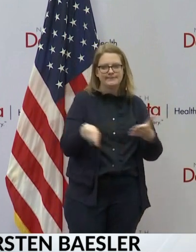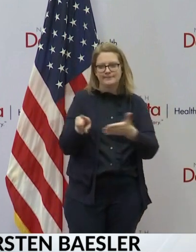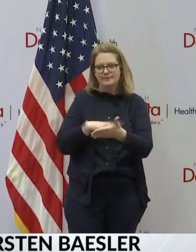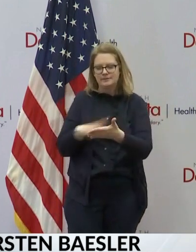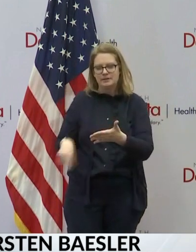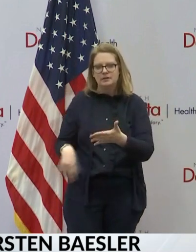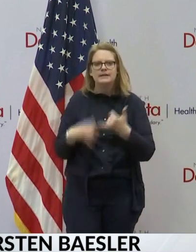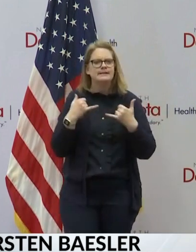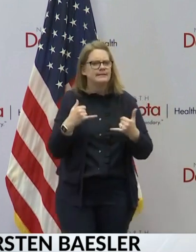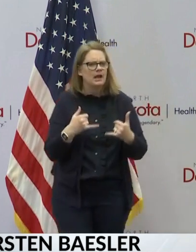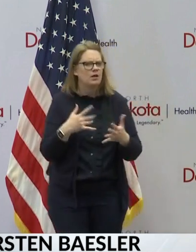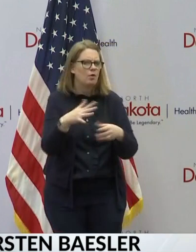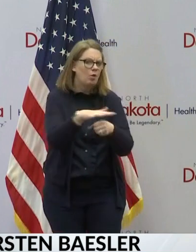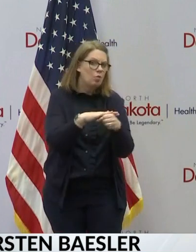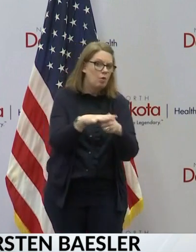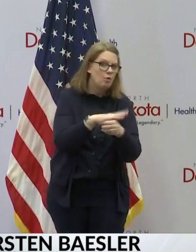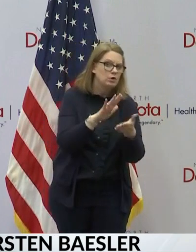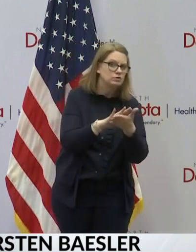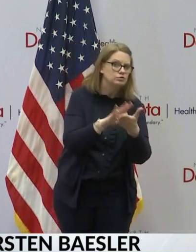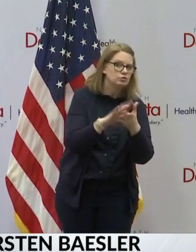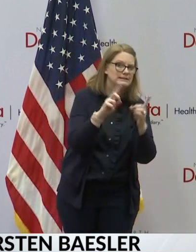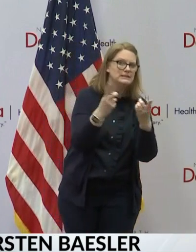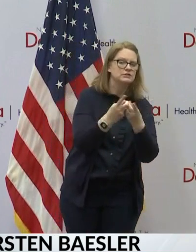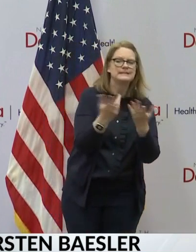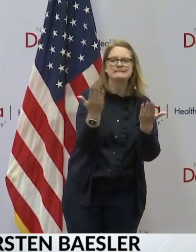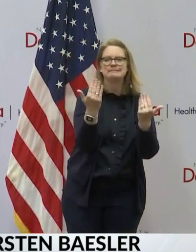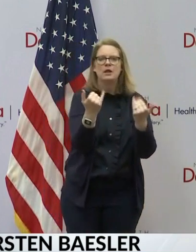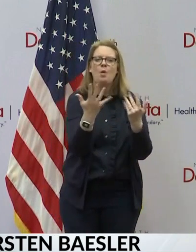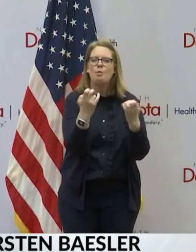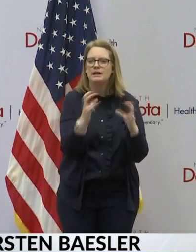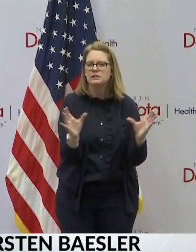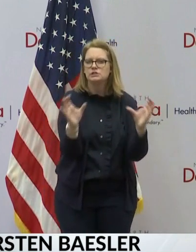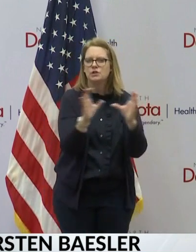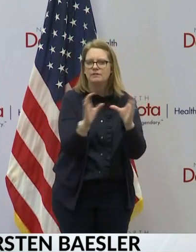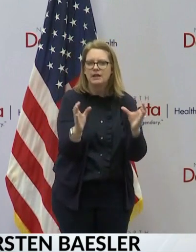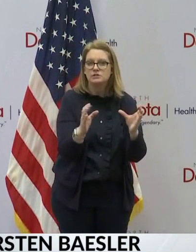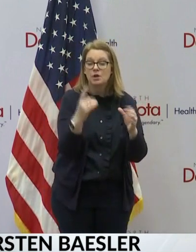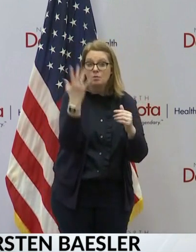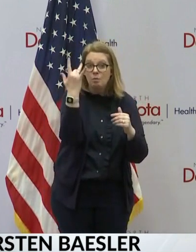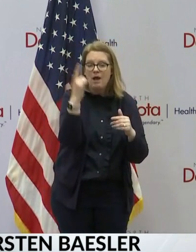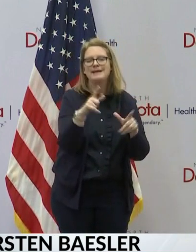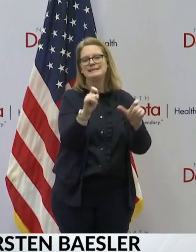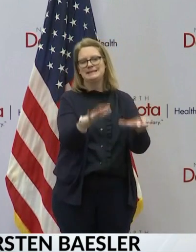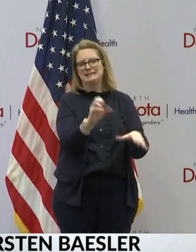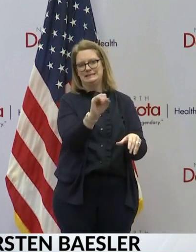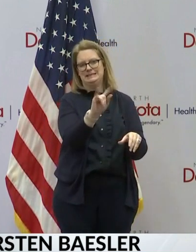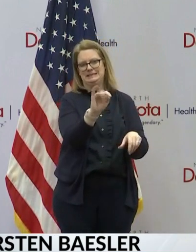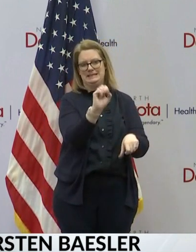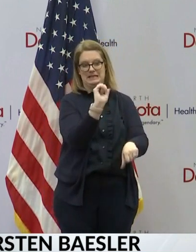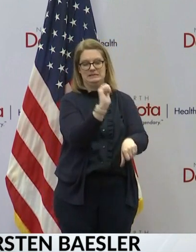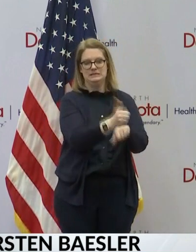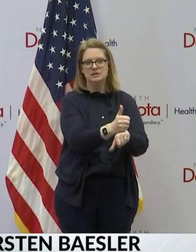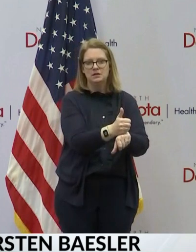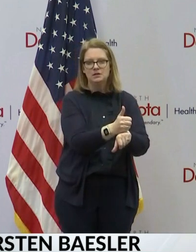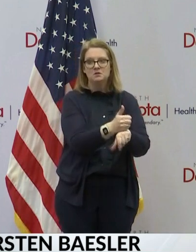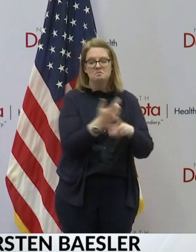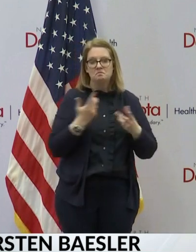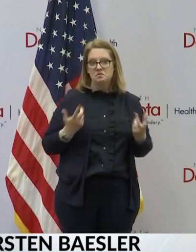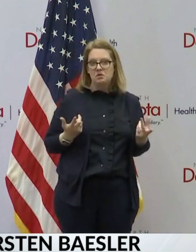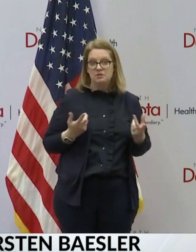GRADUATING FROM HIGH SCHOOL DUE TO THE CORONAVIRUS PANDEMIC. IN RESPONSE, LOCAL SCHOOL DISTRICTS HAVE BECOME OR ARE